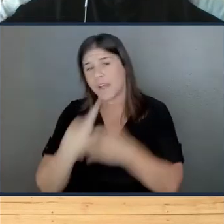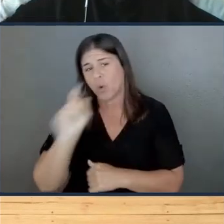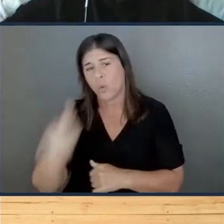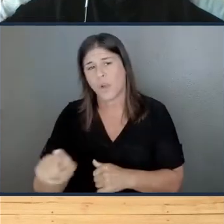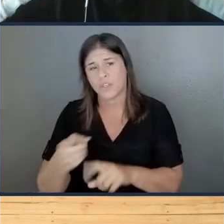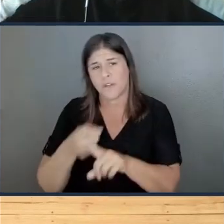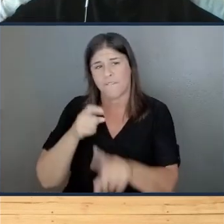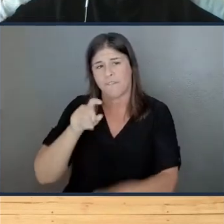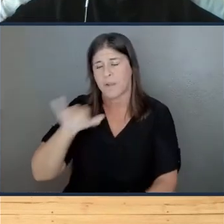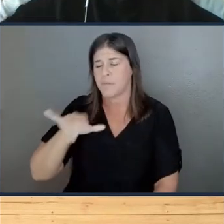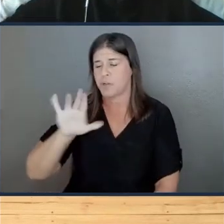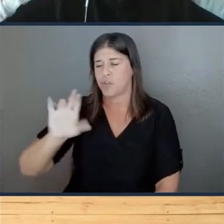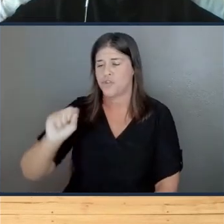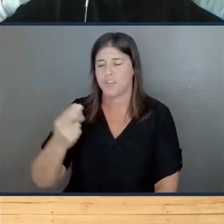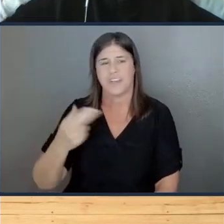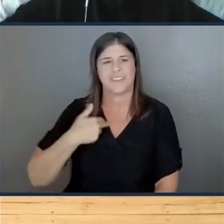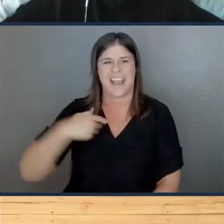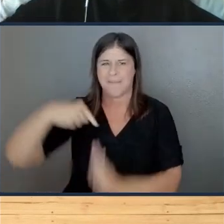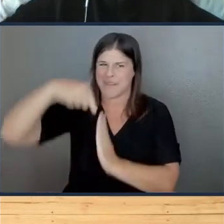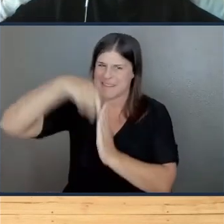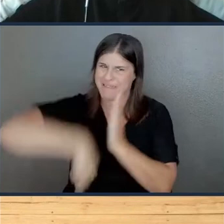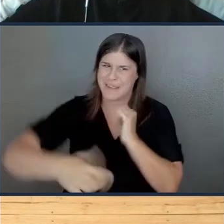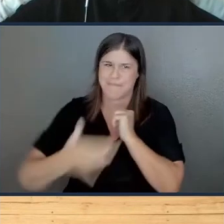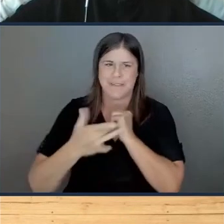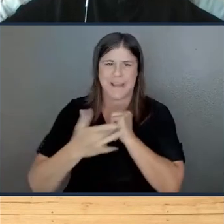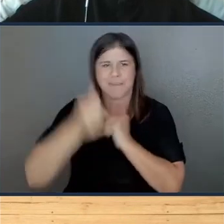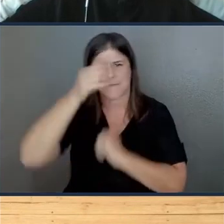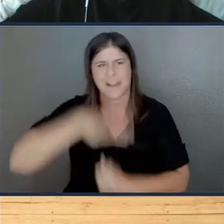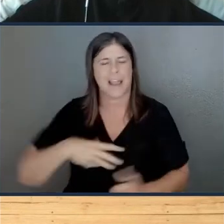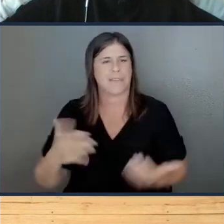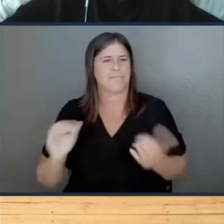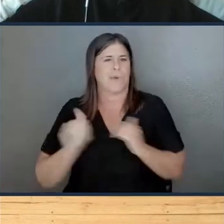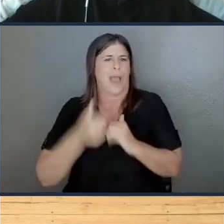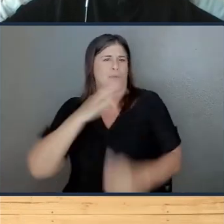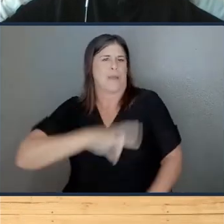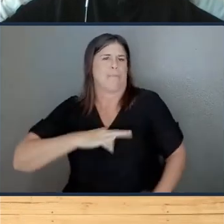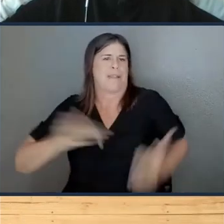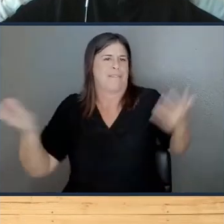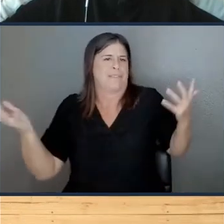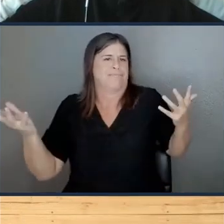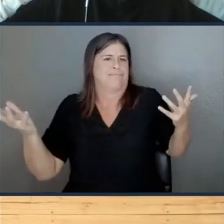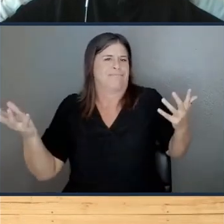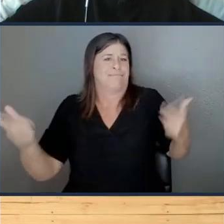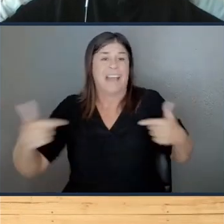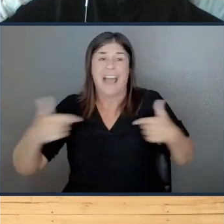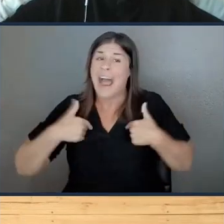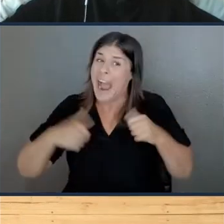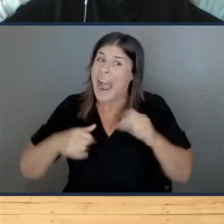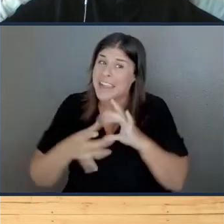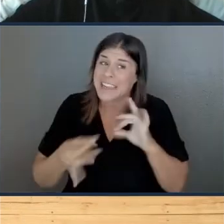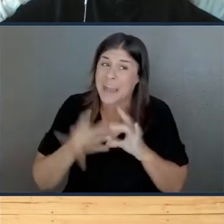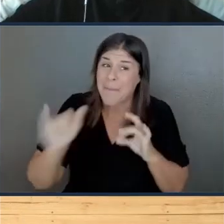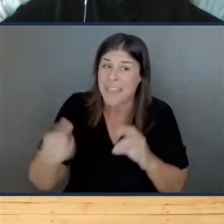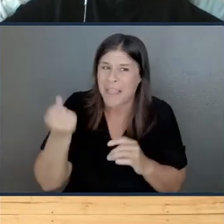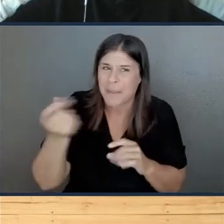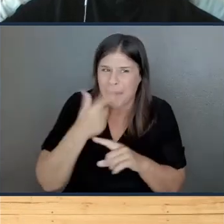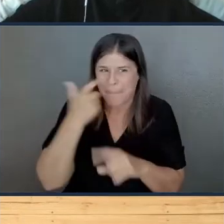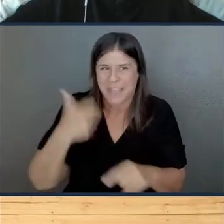"I am a deep technical guy. What's in it for me?" And I can comment on this a little bit because I've been in that space